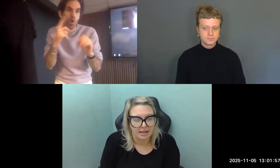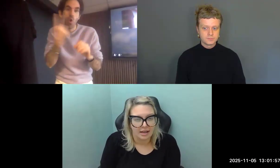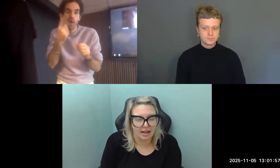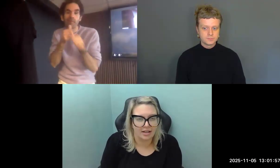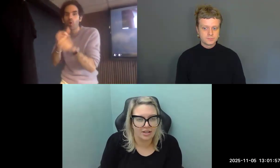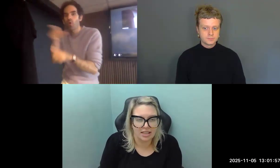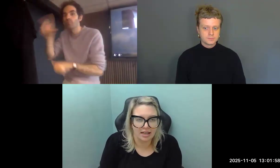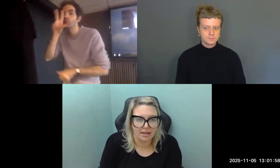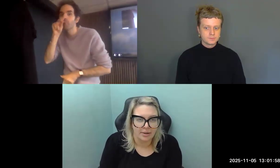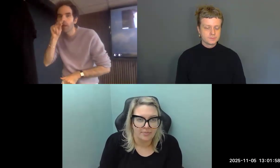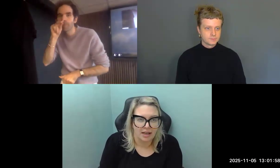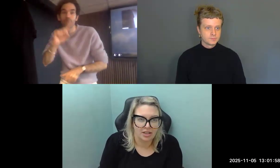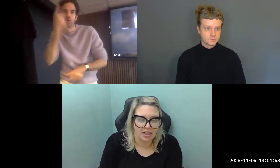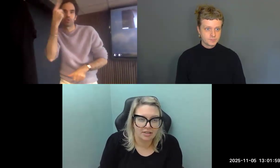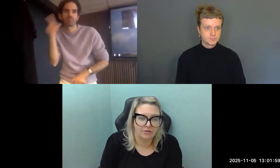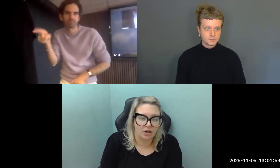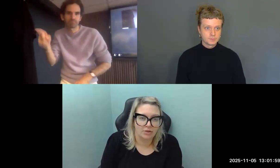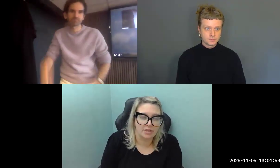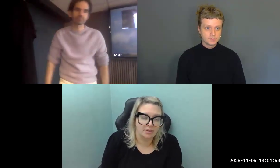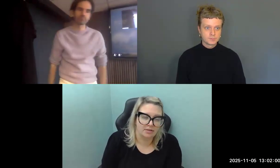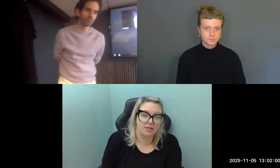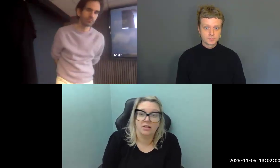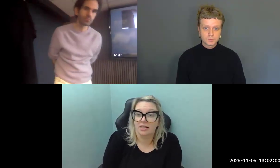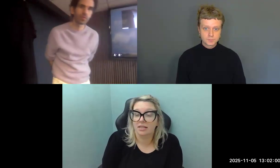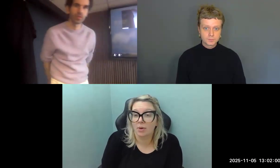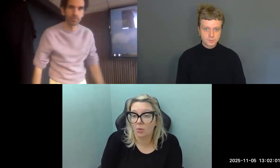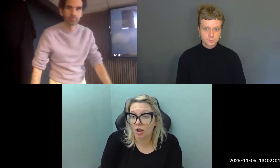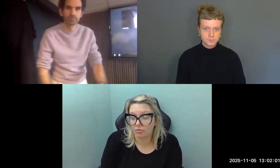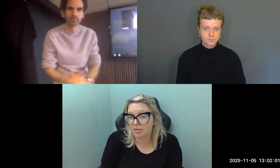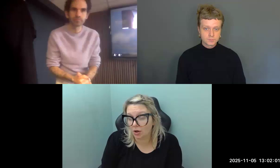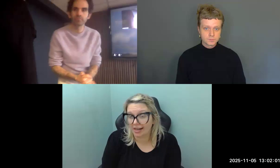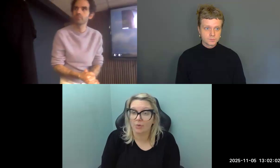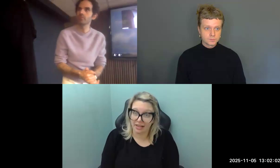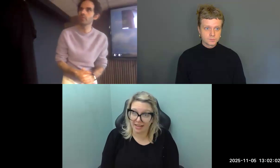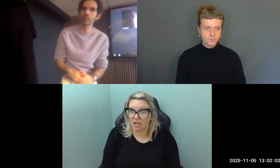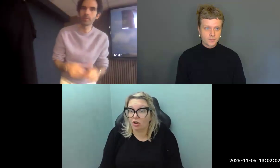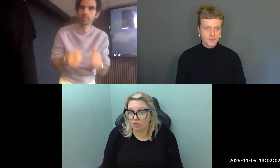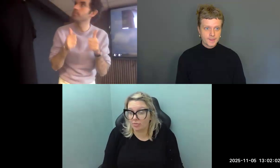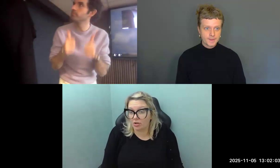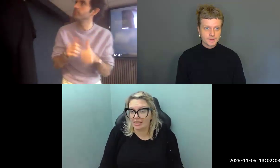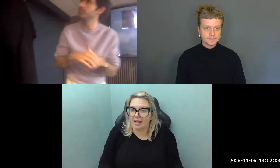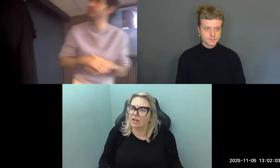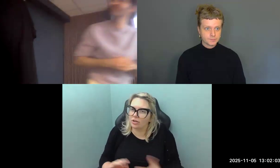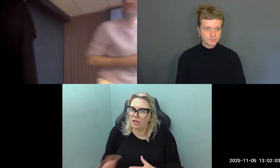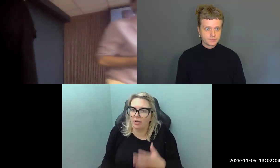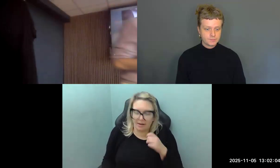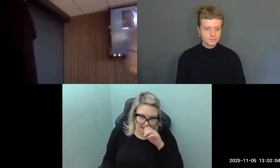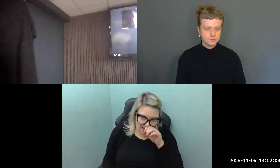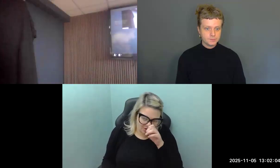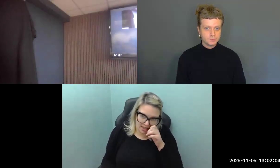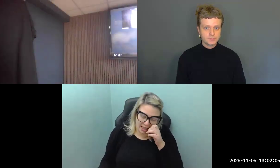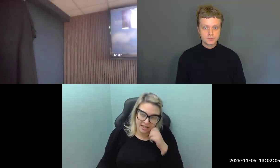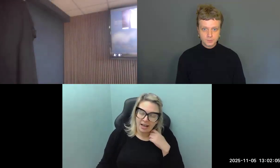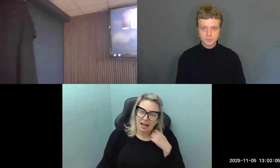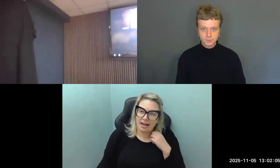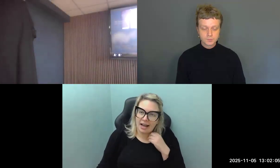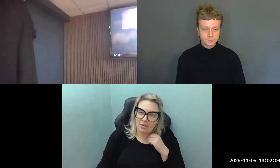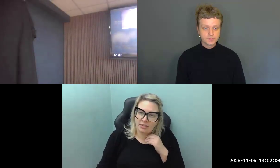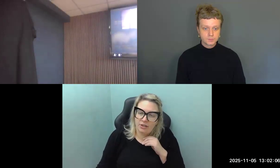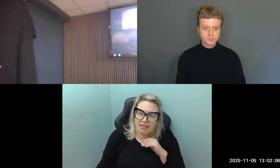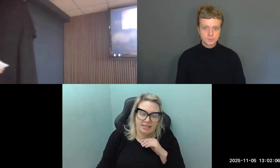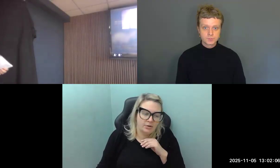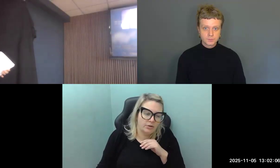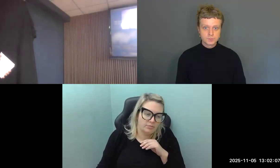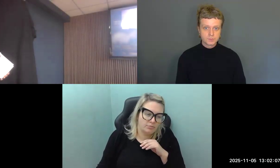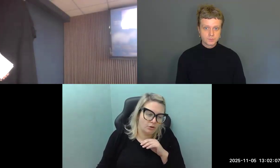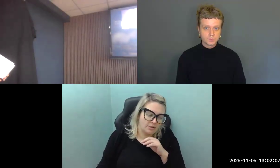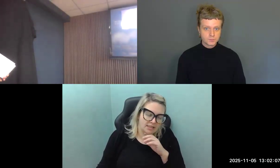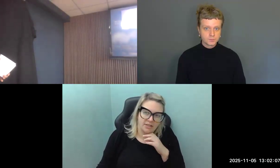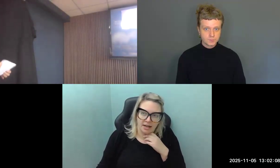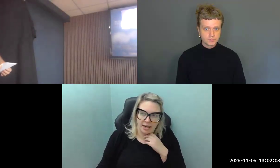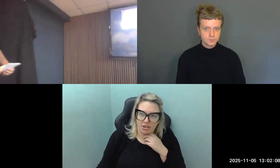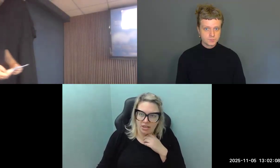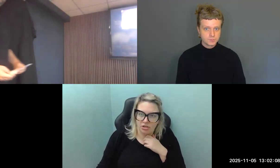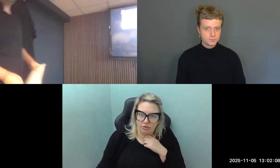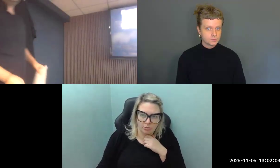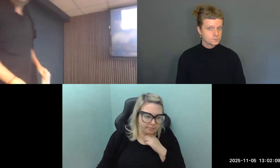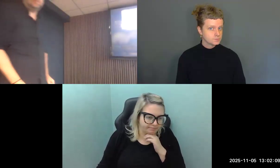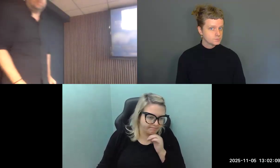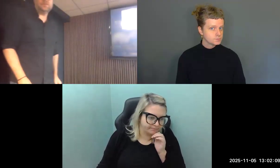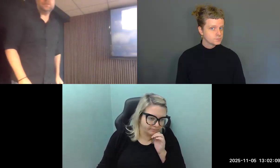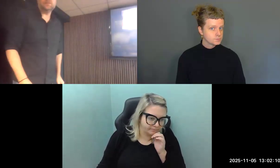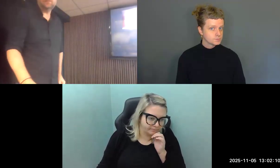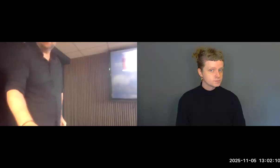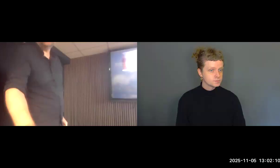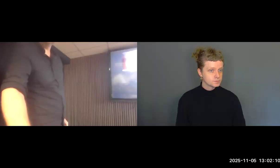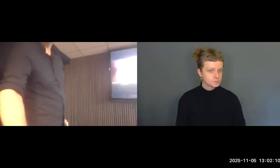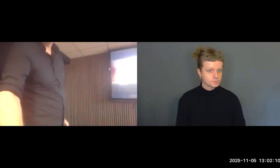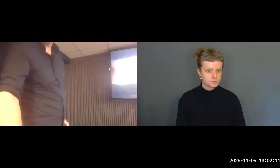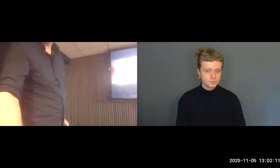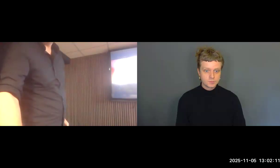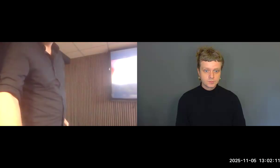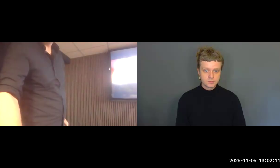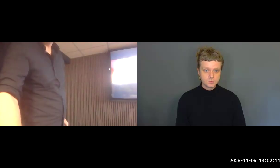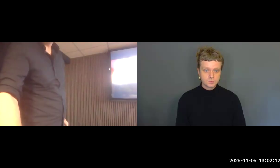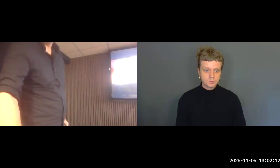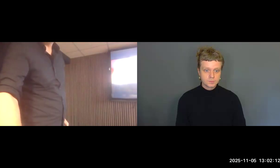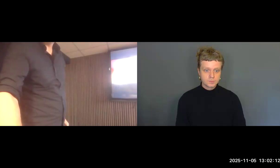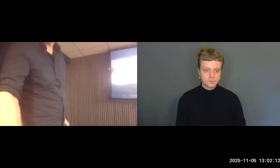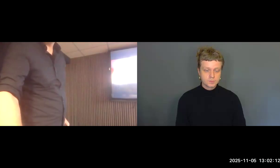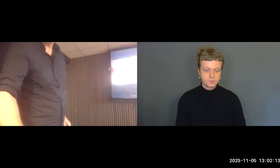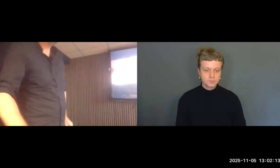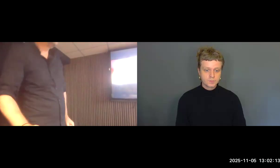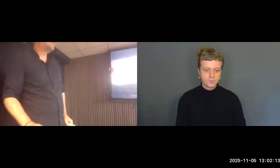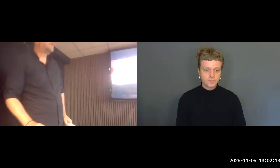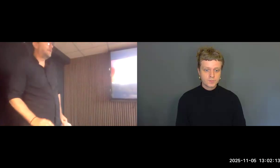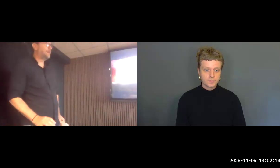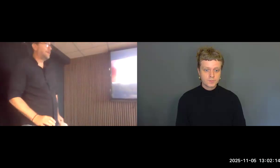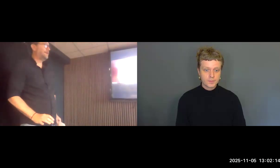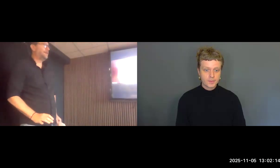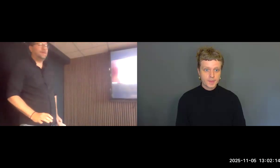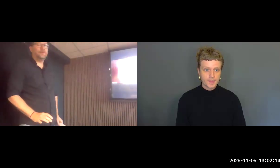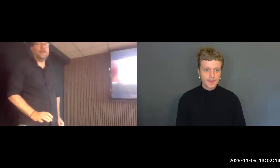Like, I just think it tends to follow, so there's this word from the spoken language, and then the corresponding sign, and not the other way around, and that doesn't really…